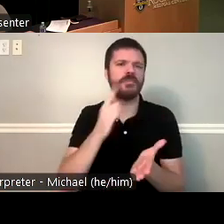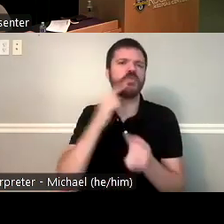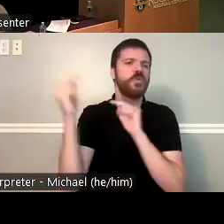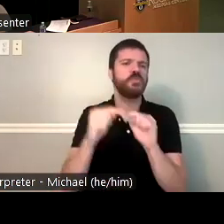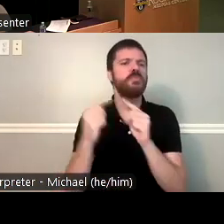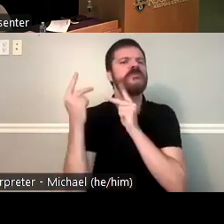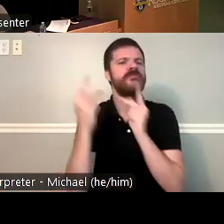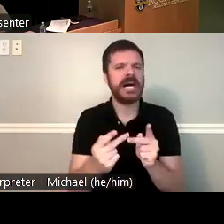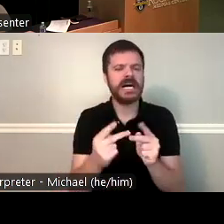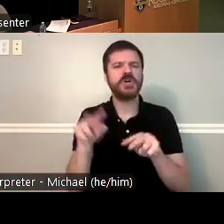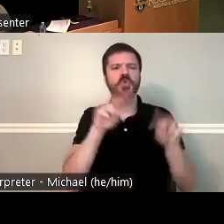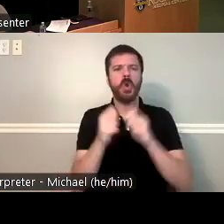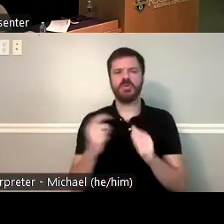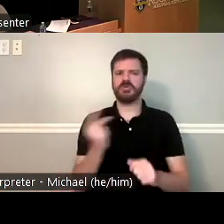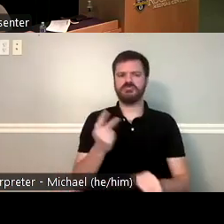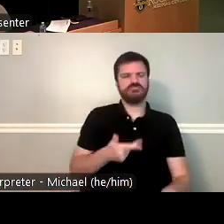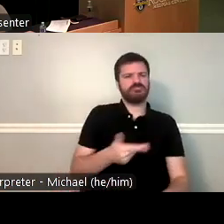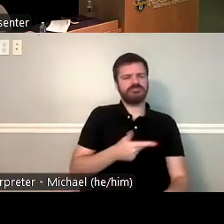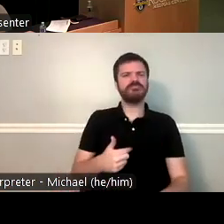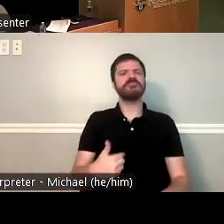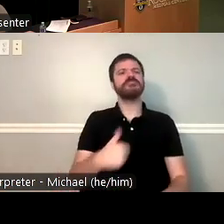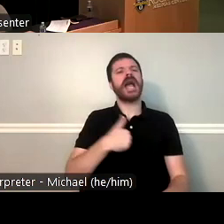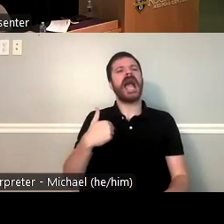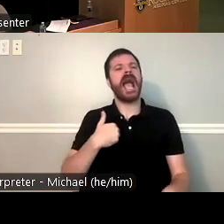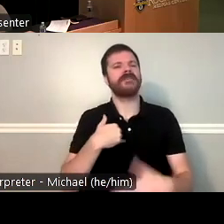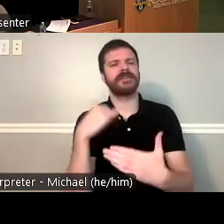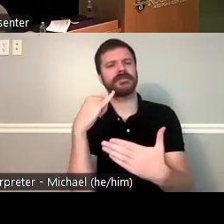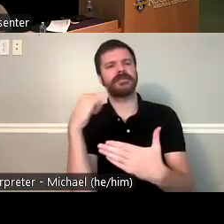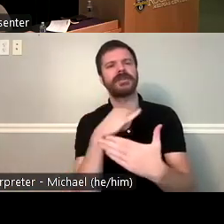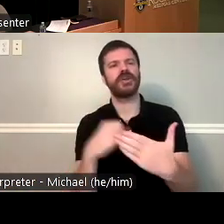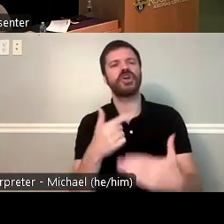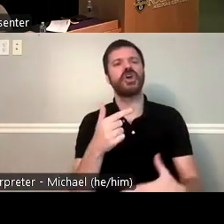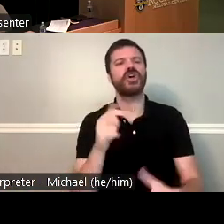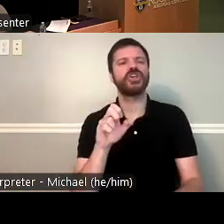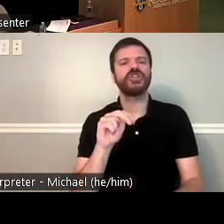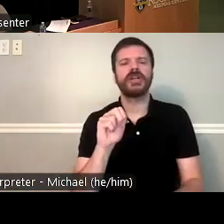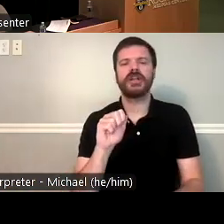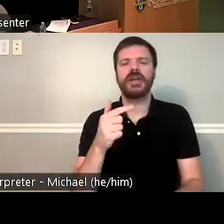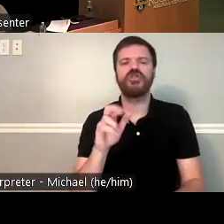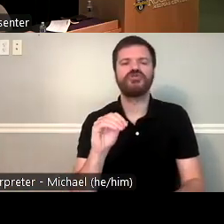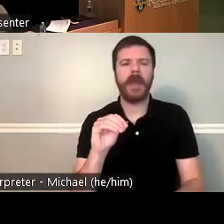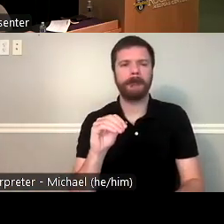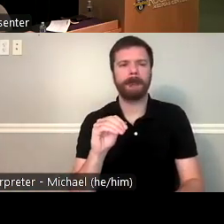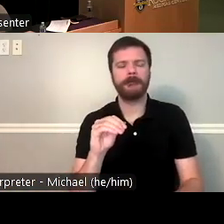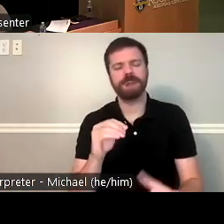with us and I happened to have a little sketch of a genogram uh in front of me as I was watching as